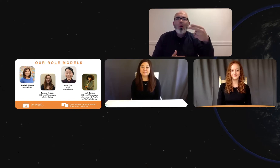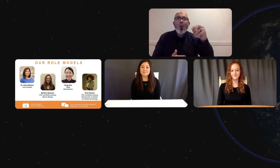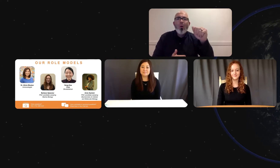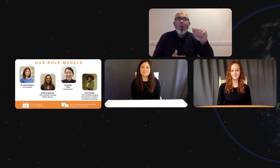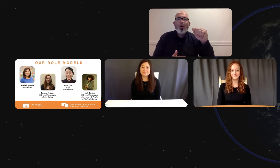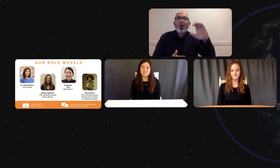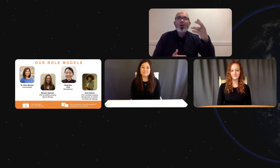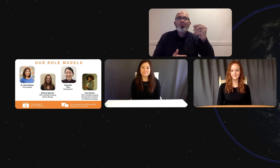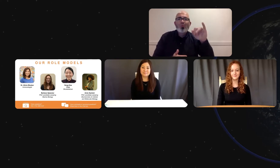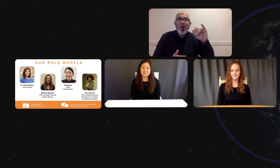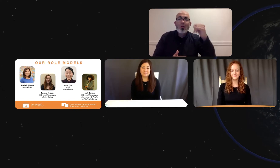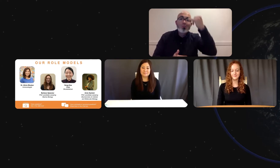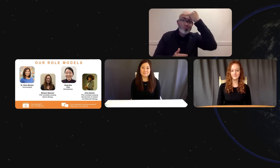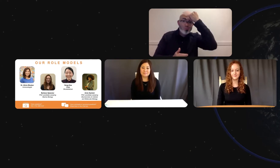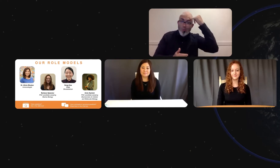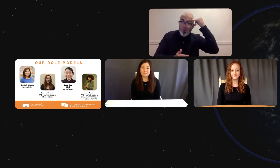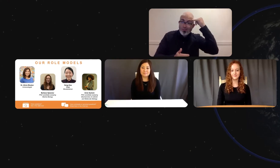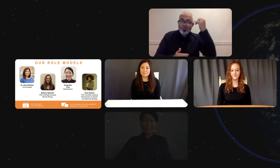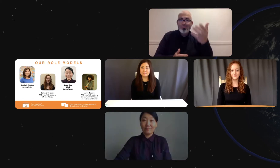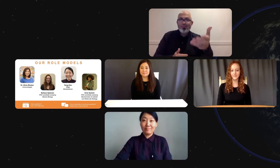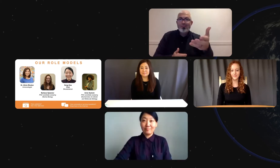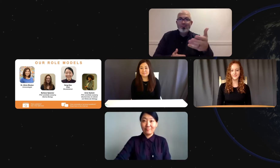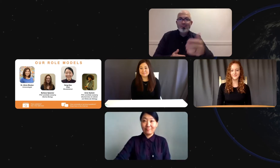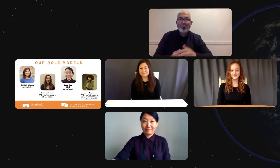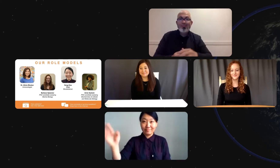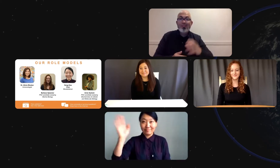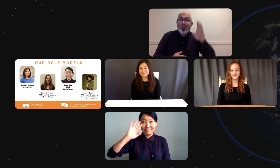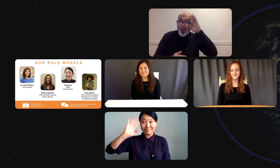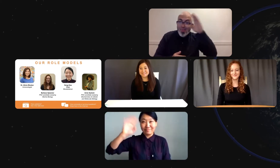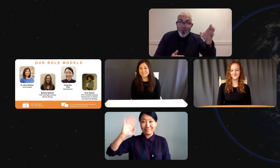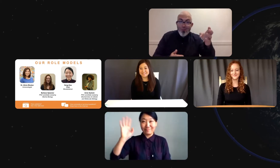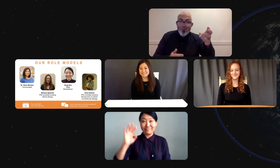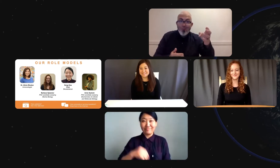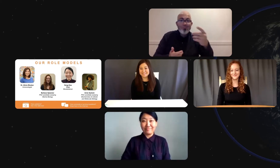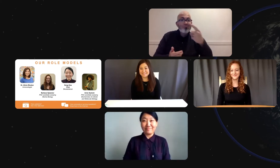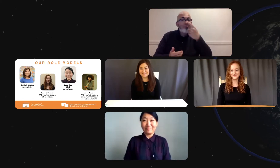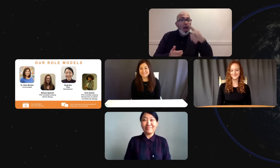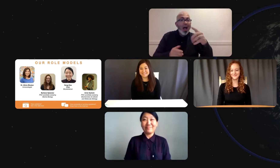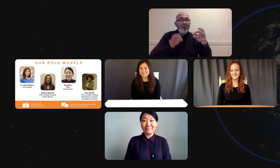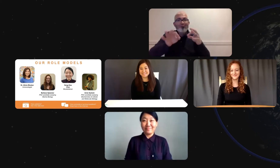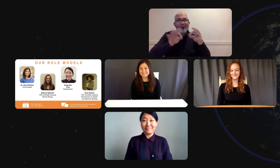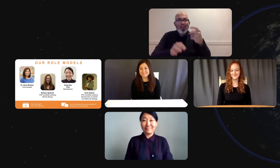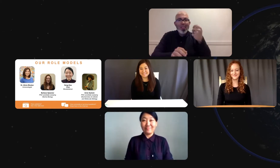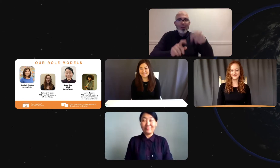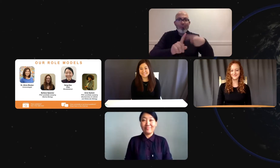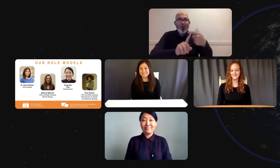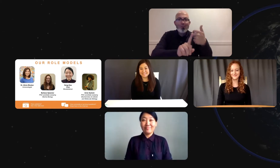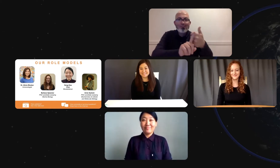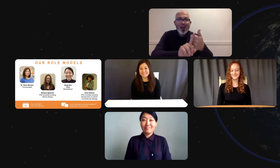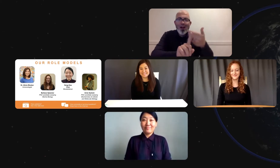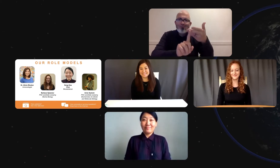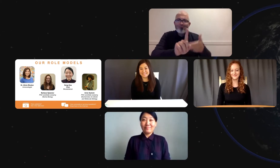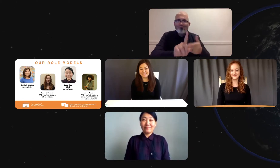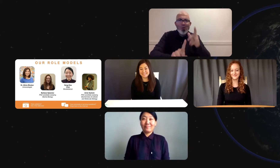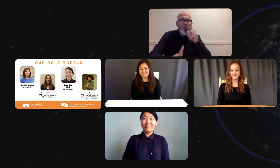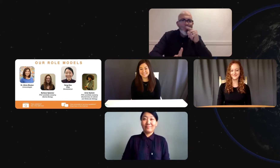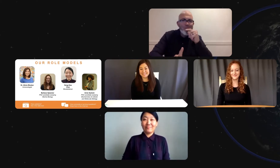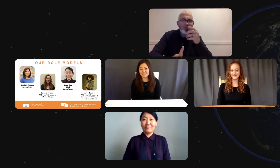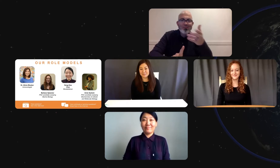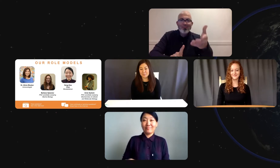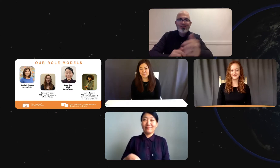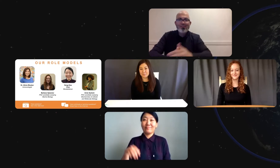Tell us about yourself, who you are, and what you do.